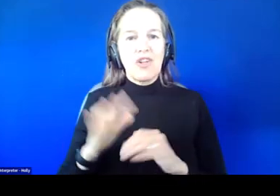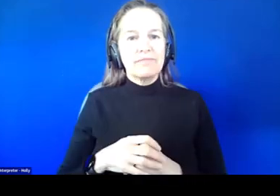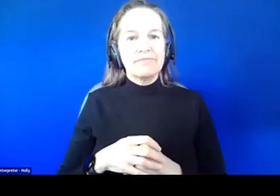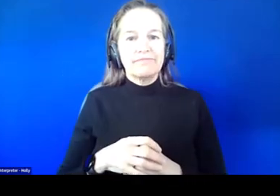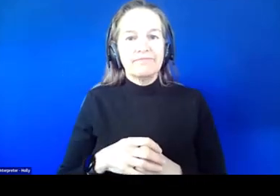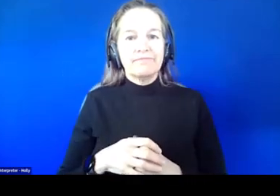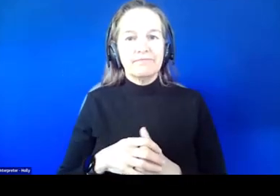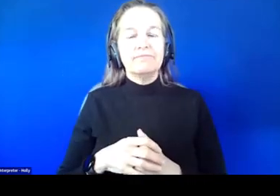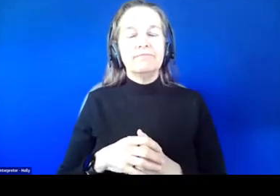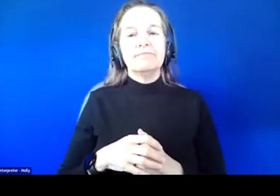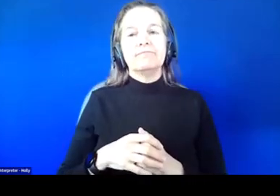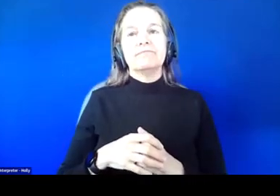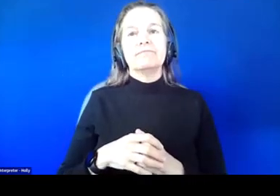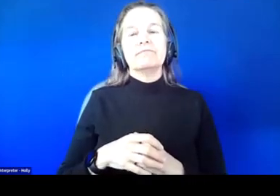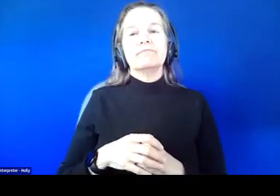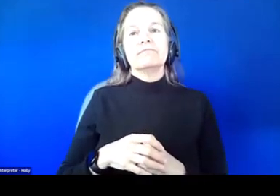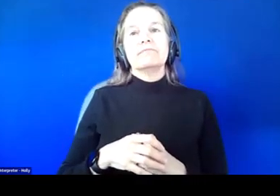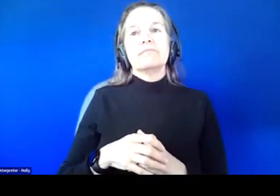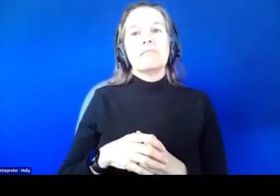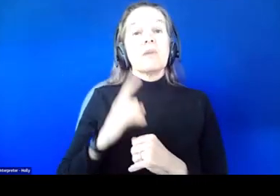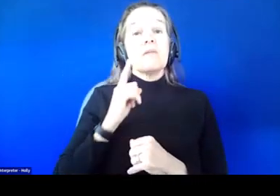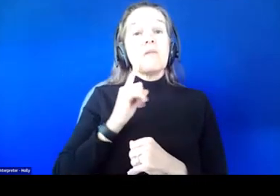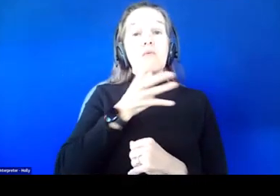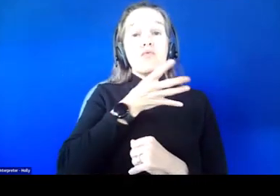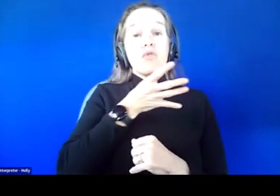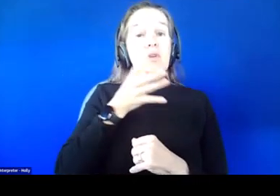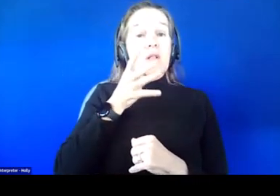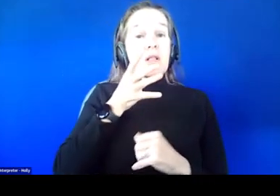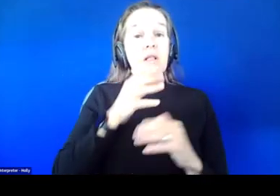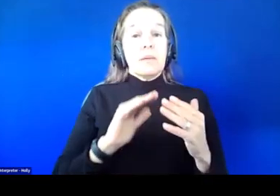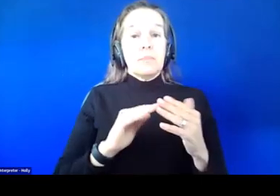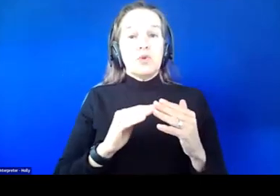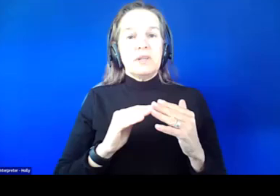For rural communities, it was only 52